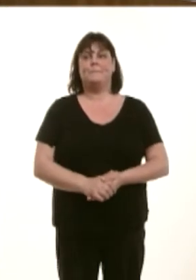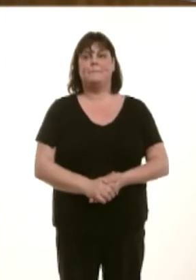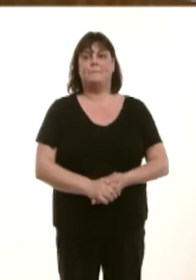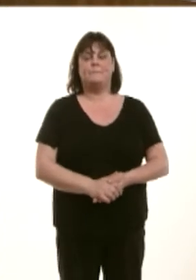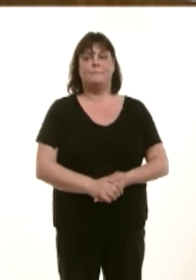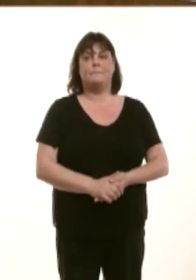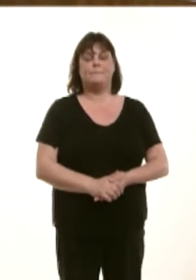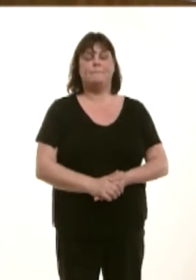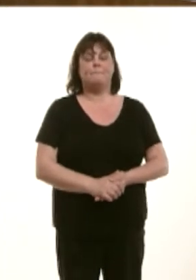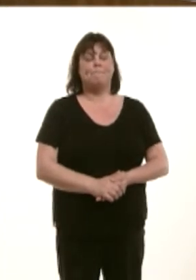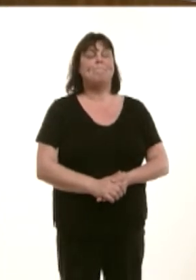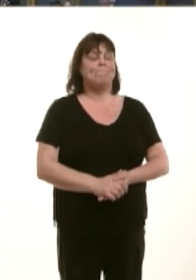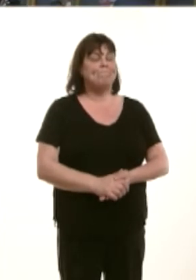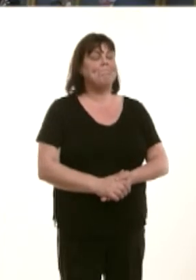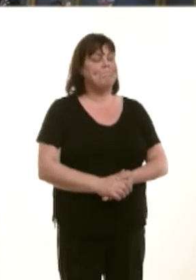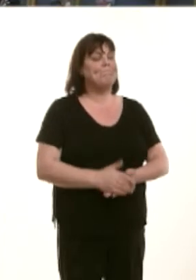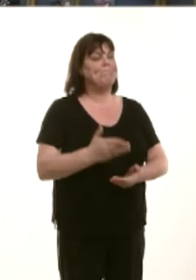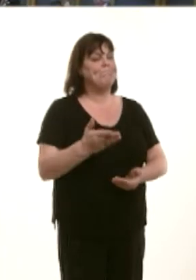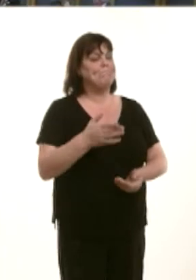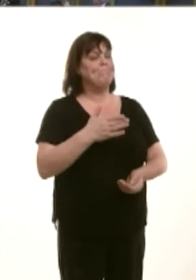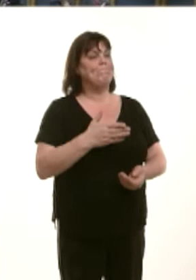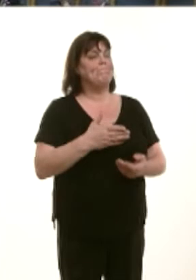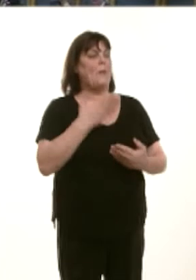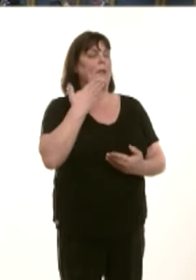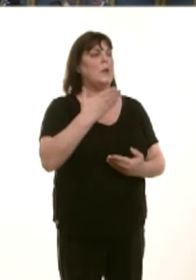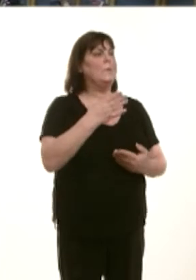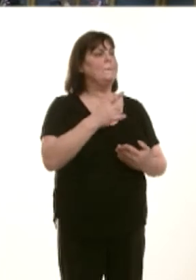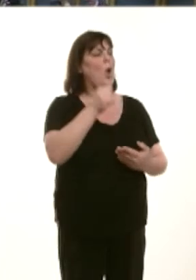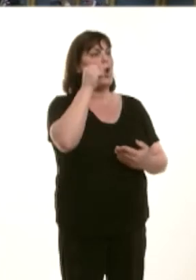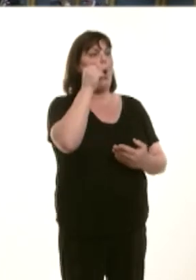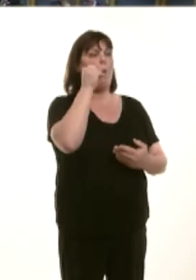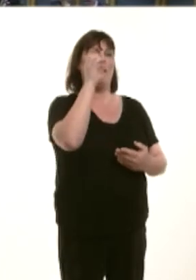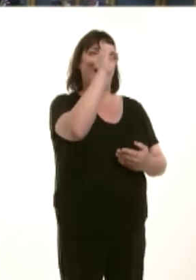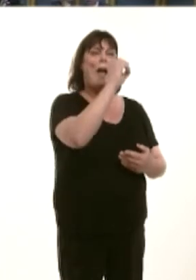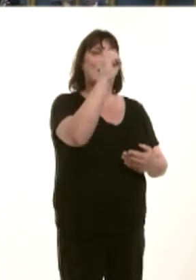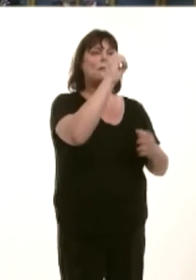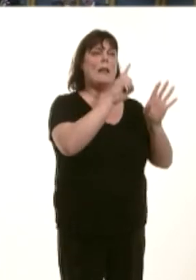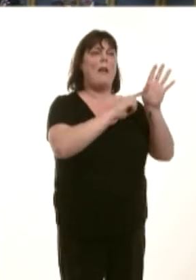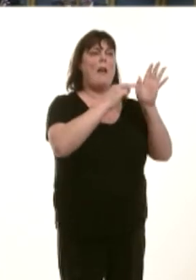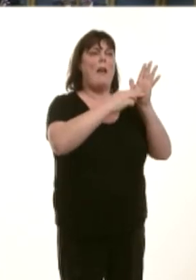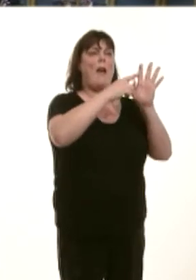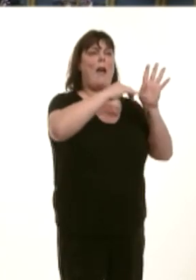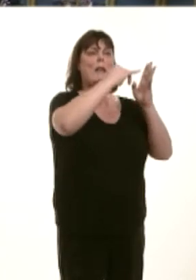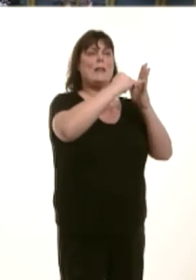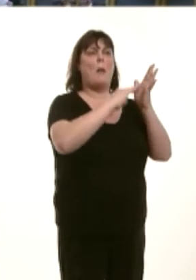Rhun ap Iorwerth: It’s a priority in Ynys Môn to restore the abattoir capacity in the